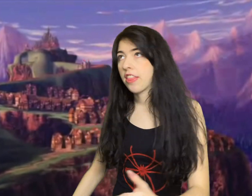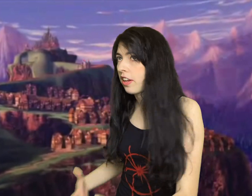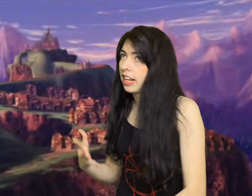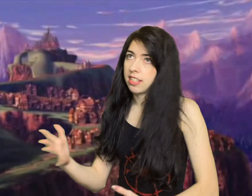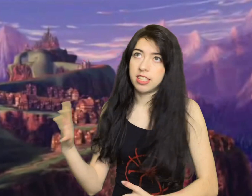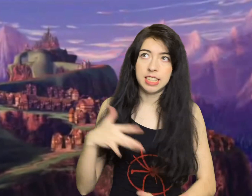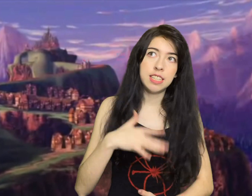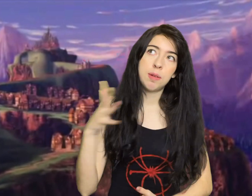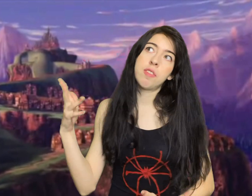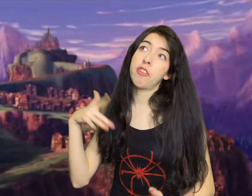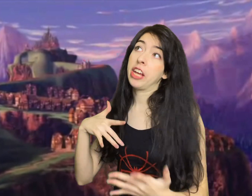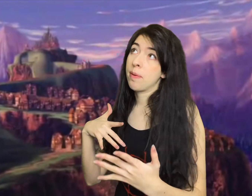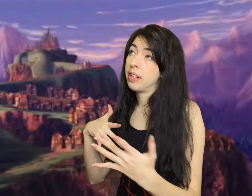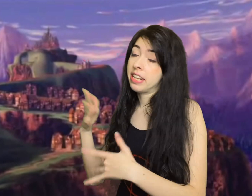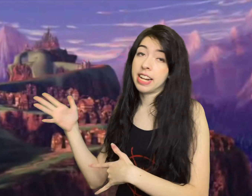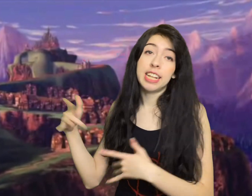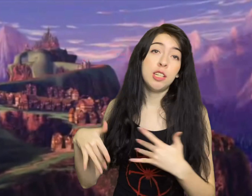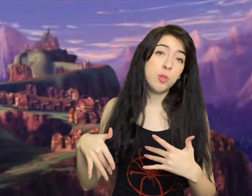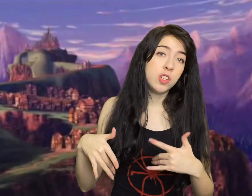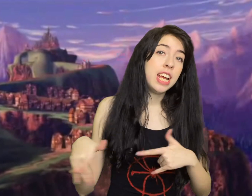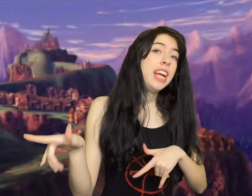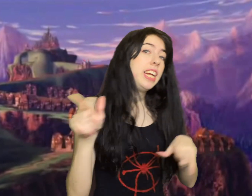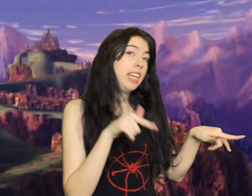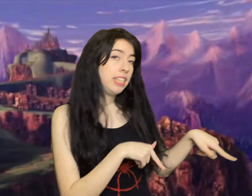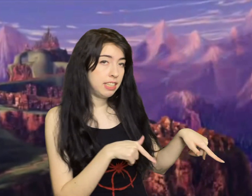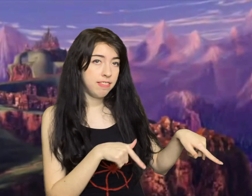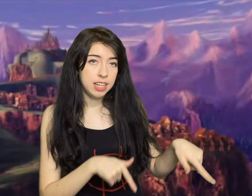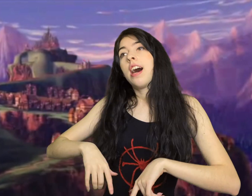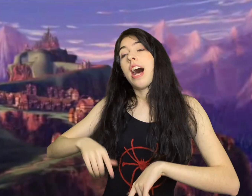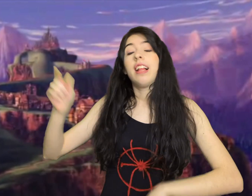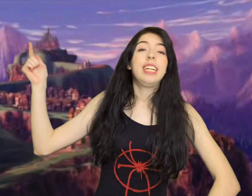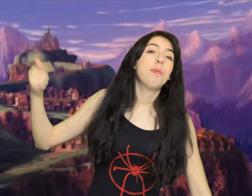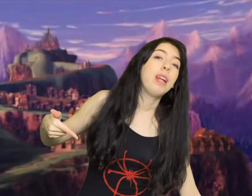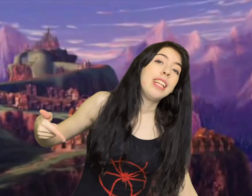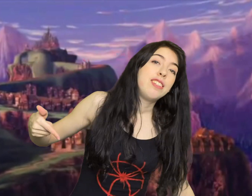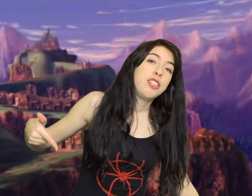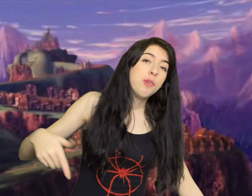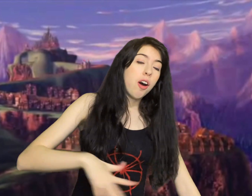you guys could see some of the vocabulary that i used in the video i'll link the playlist to all of